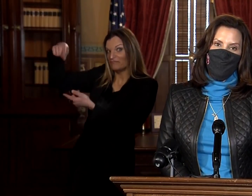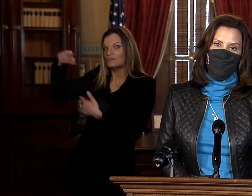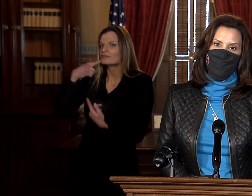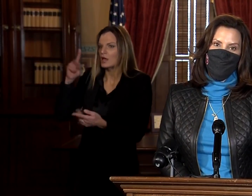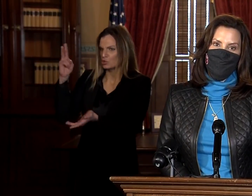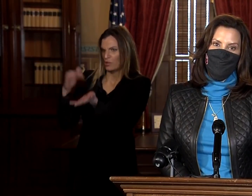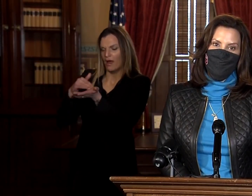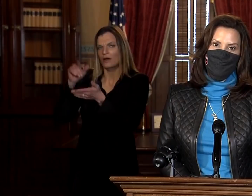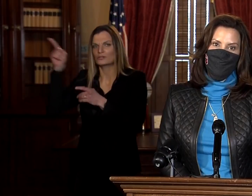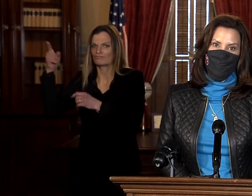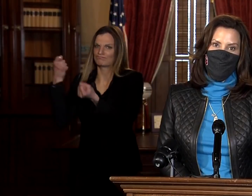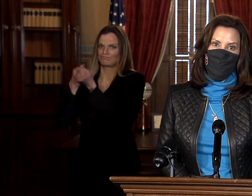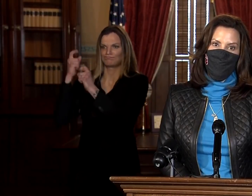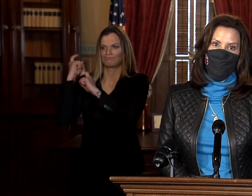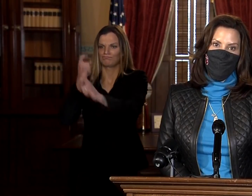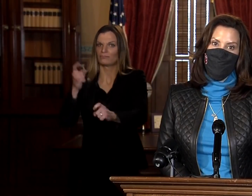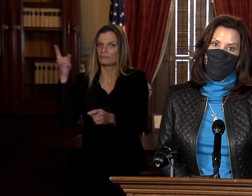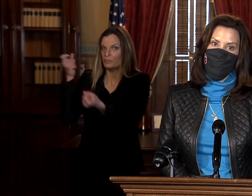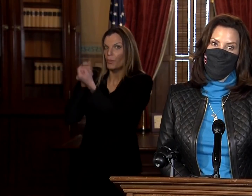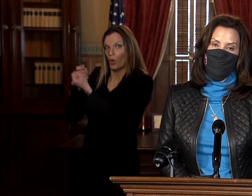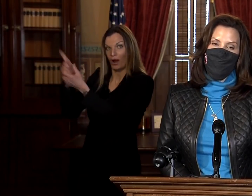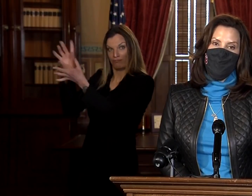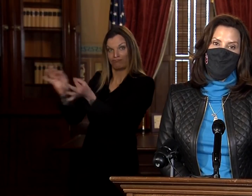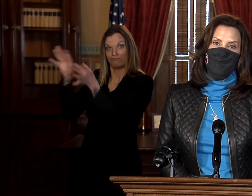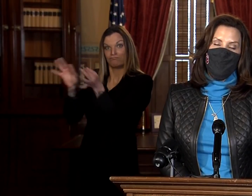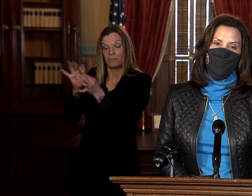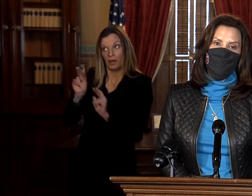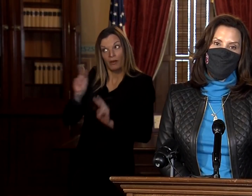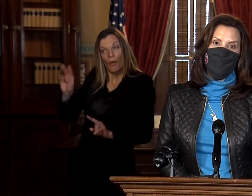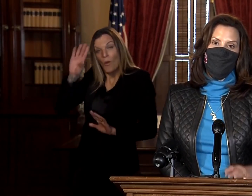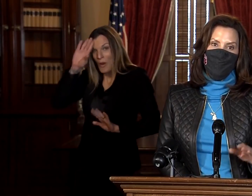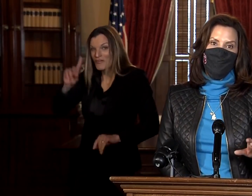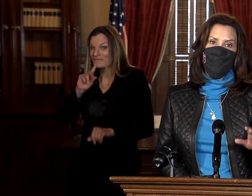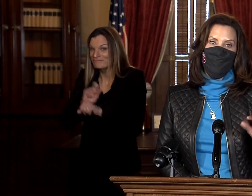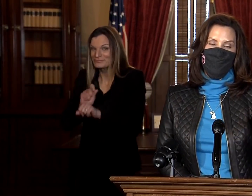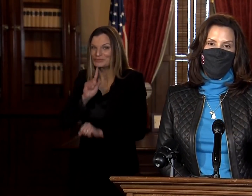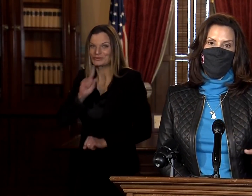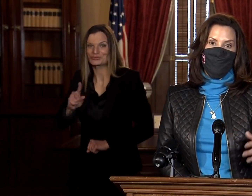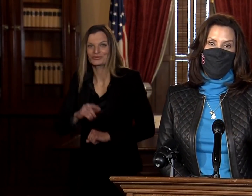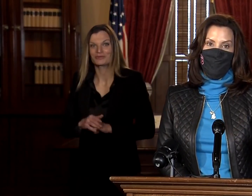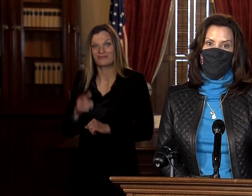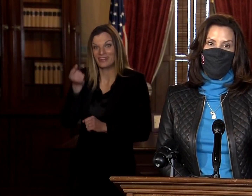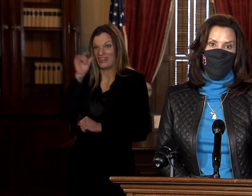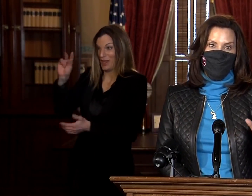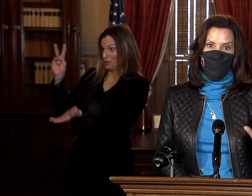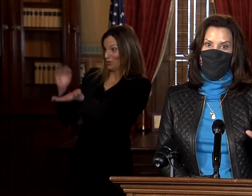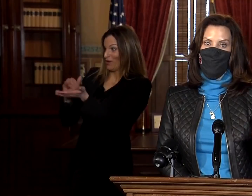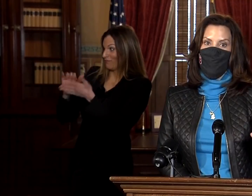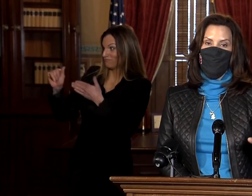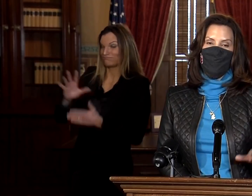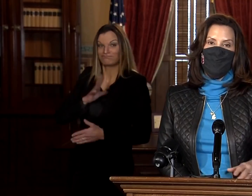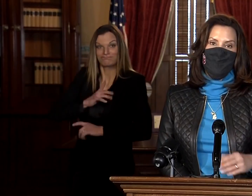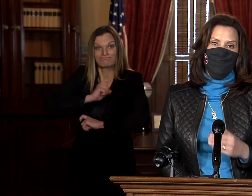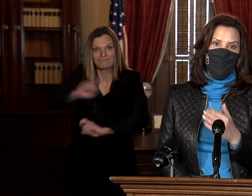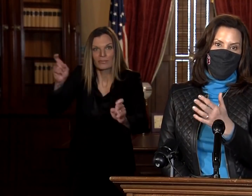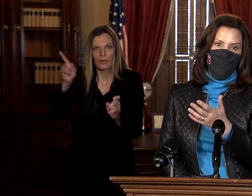Congress moves forward on the 2,000 that he says he supports, 2,000 that he says he supports, because this is really crucial.